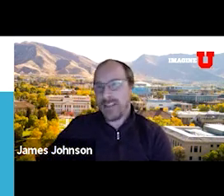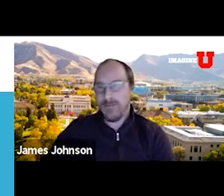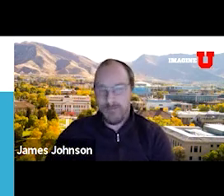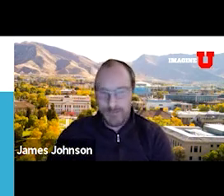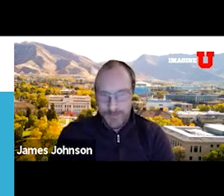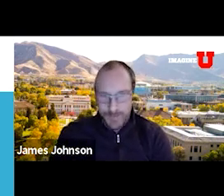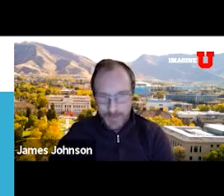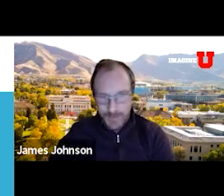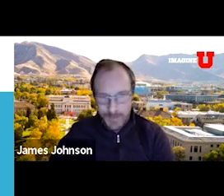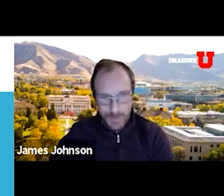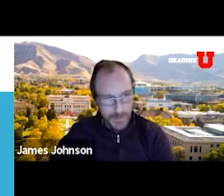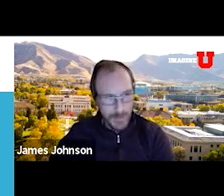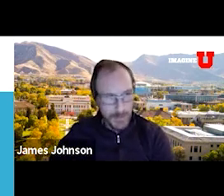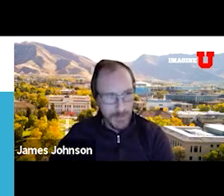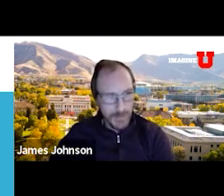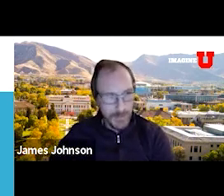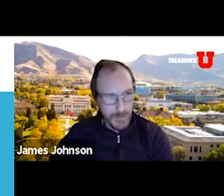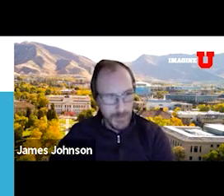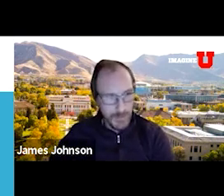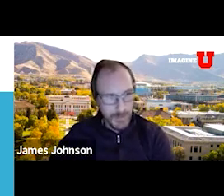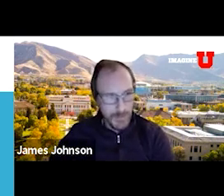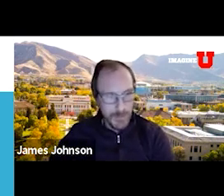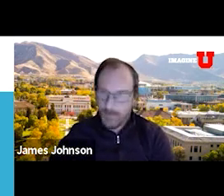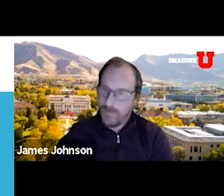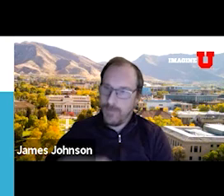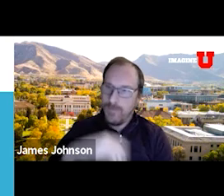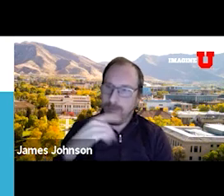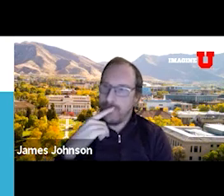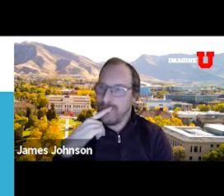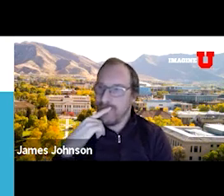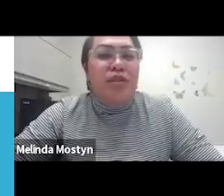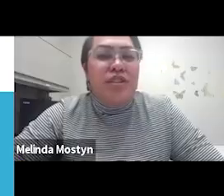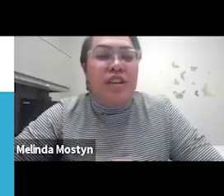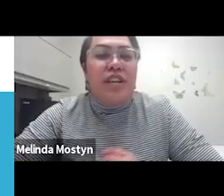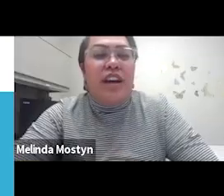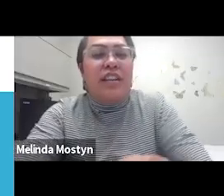Thank you so much for sharing that.